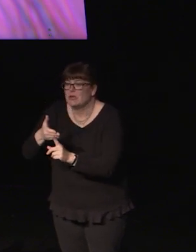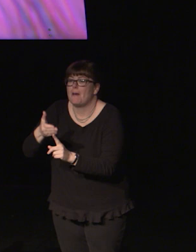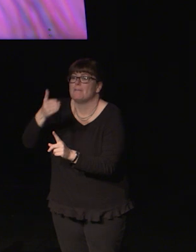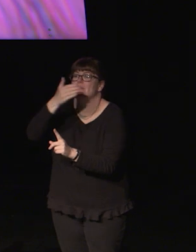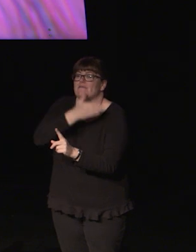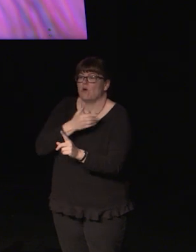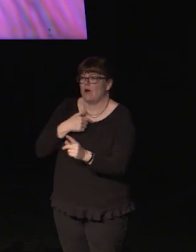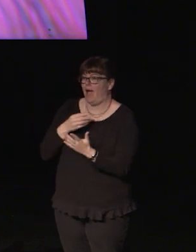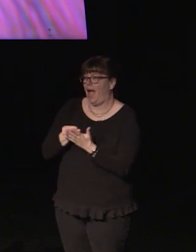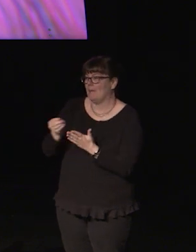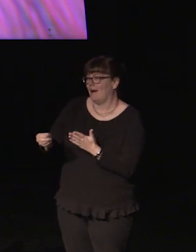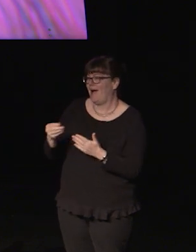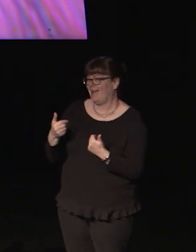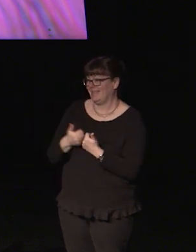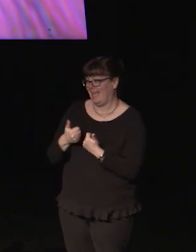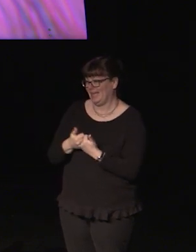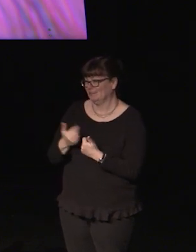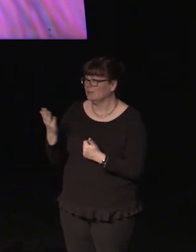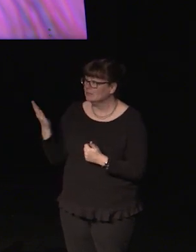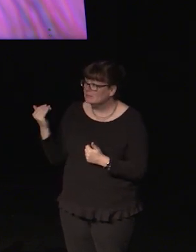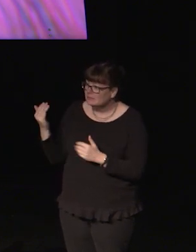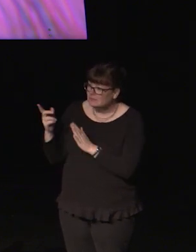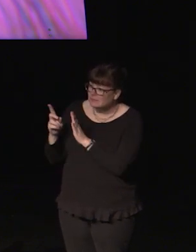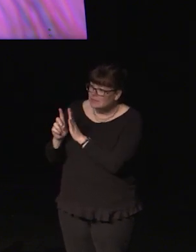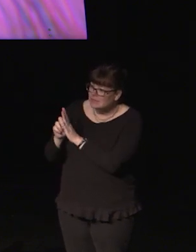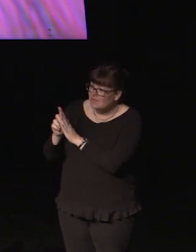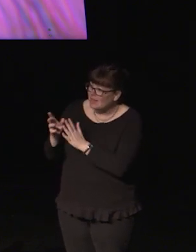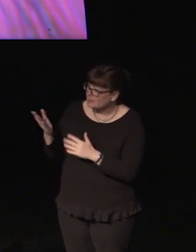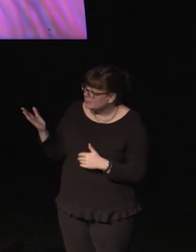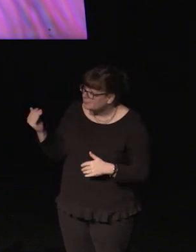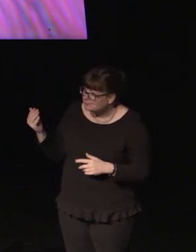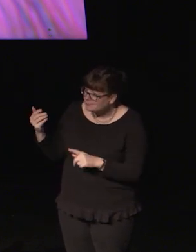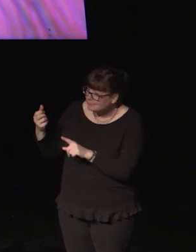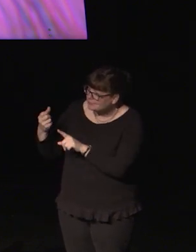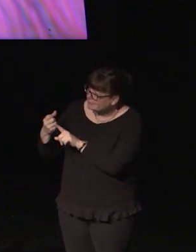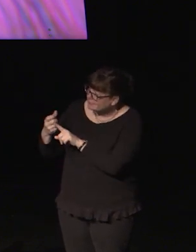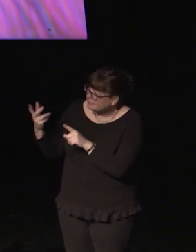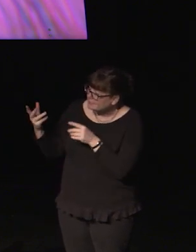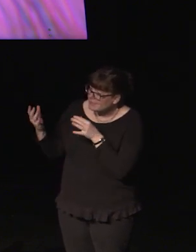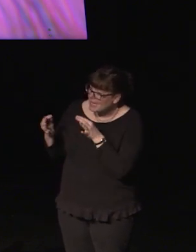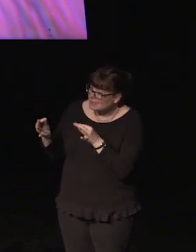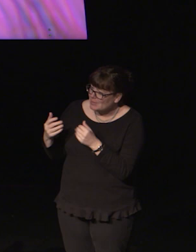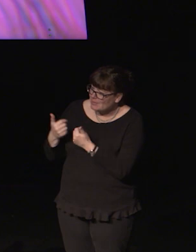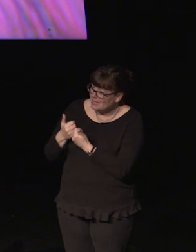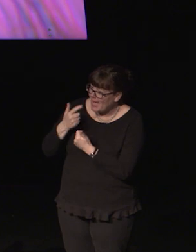Oh, good call. -So, from the developer, what have they made available before I spend my money? Is there anything on their web site